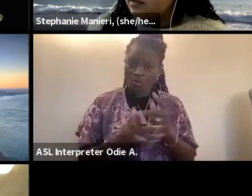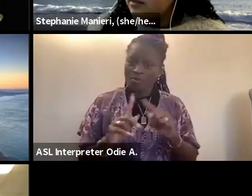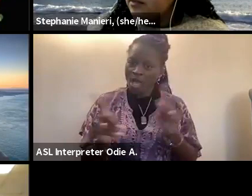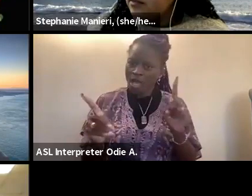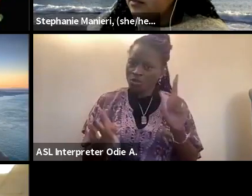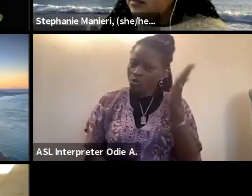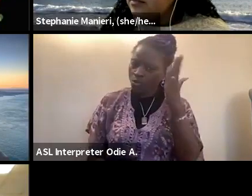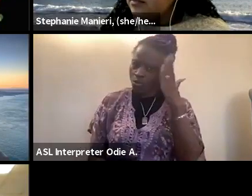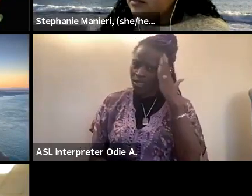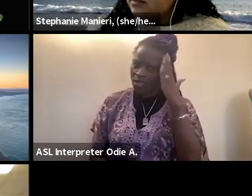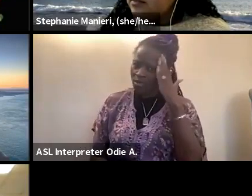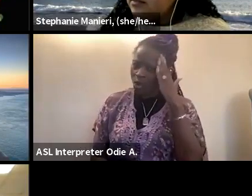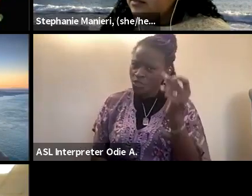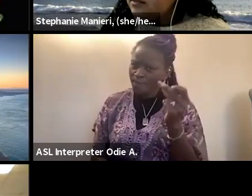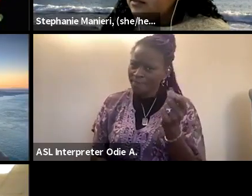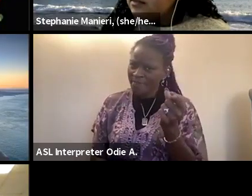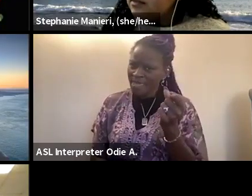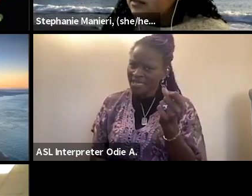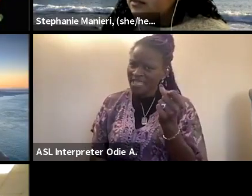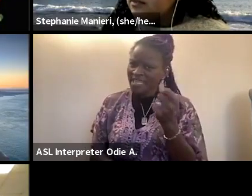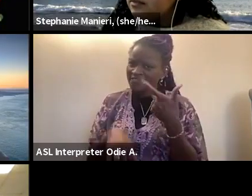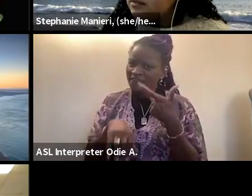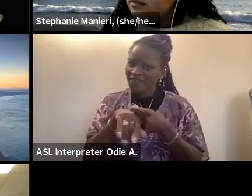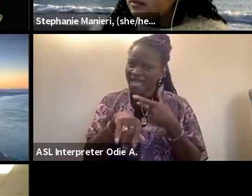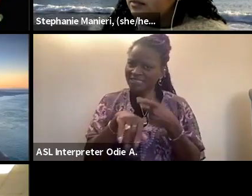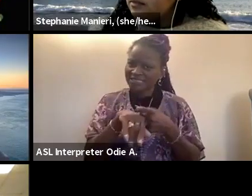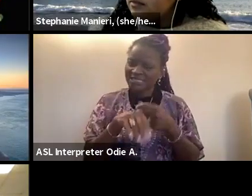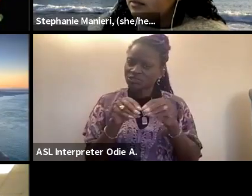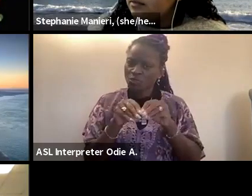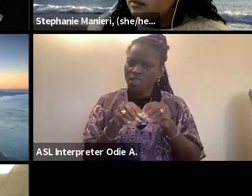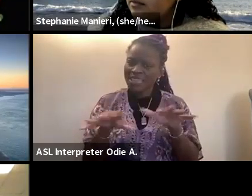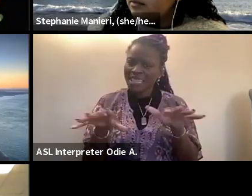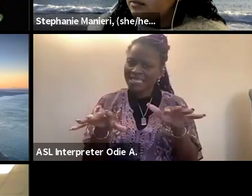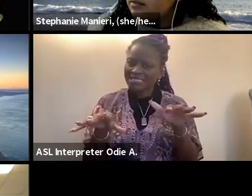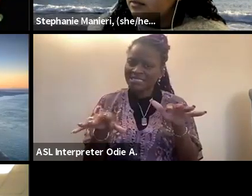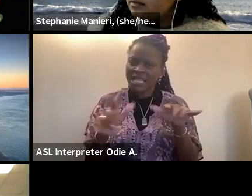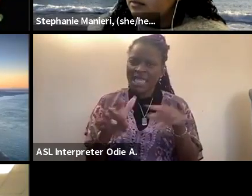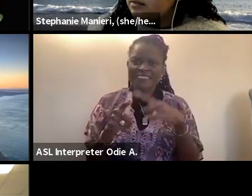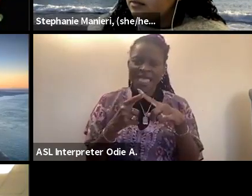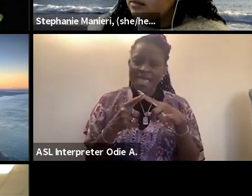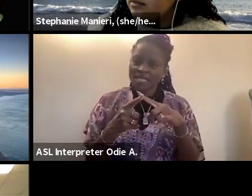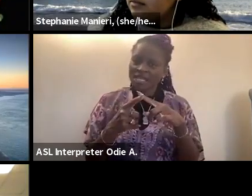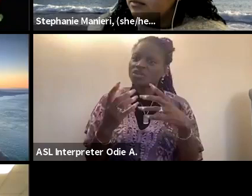that once the vaccine is released, then there's a lot that needs to happen